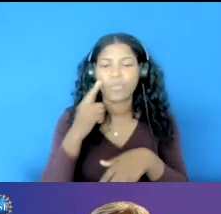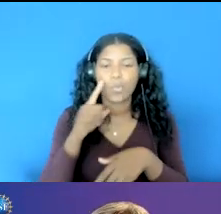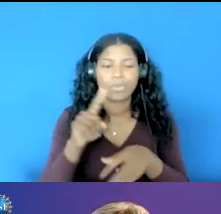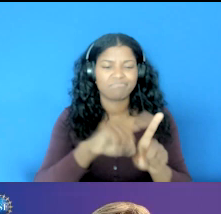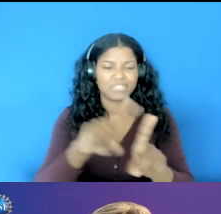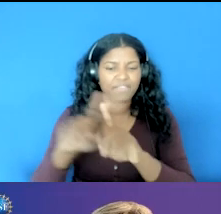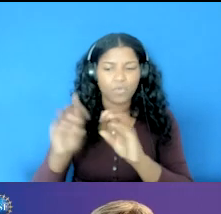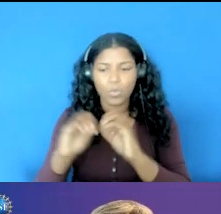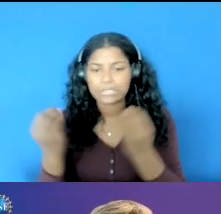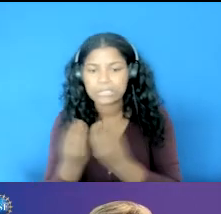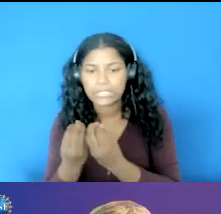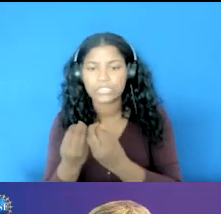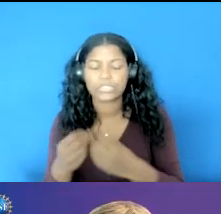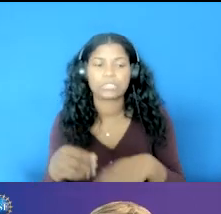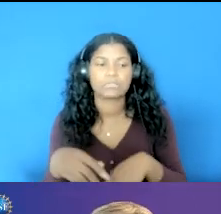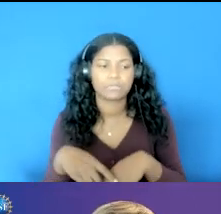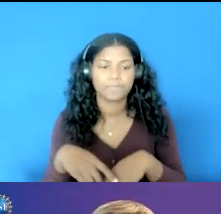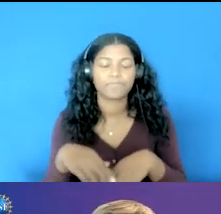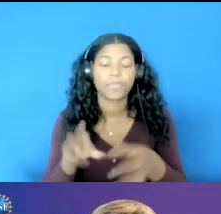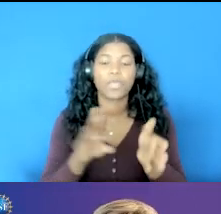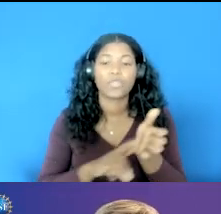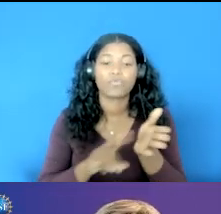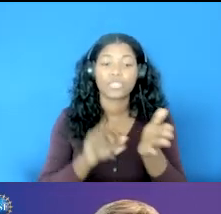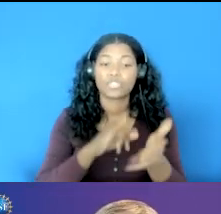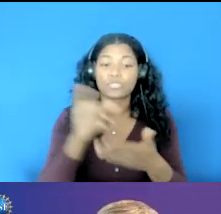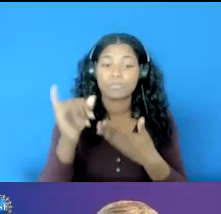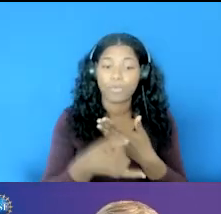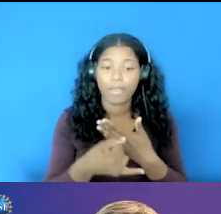it must bring tools, the research projects must bring tools and expertise